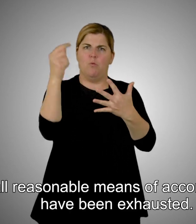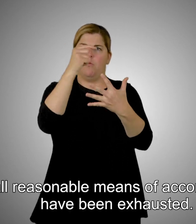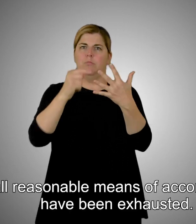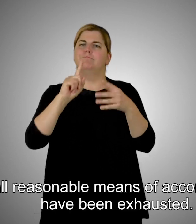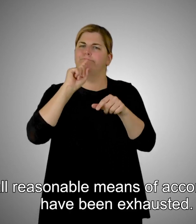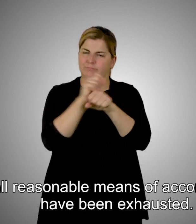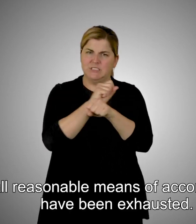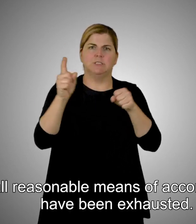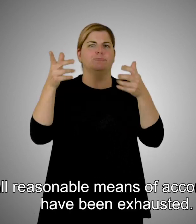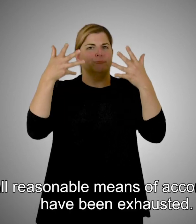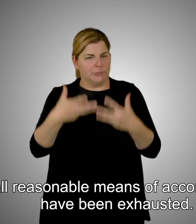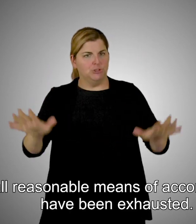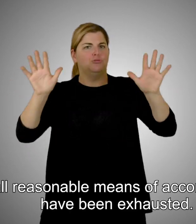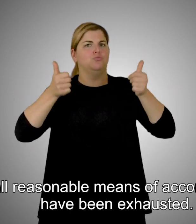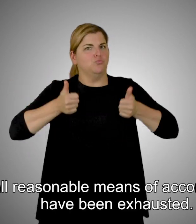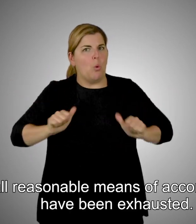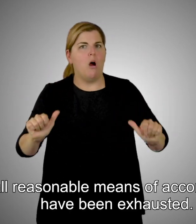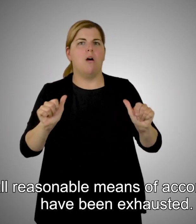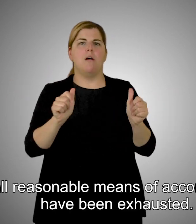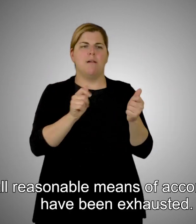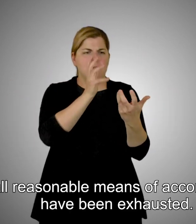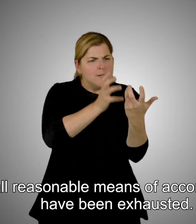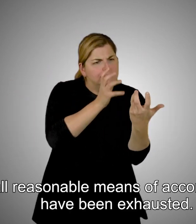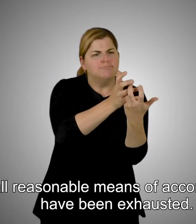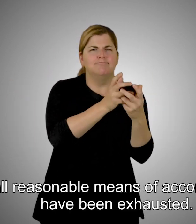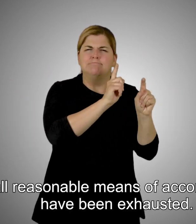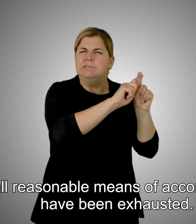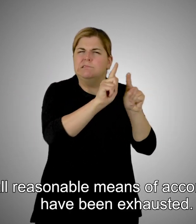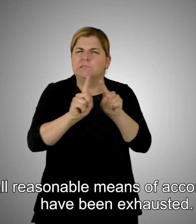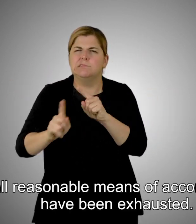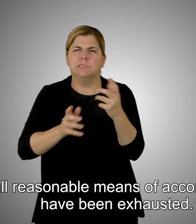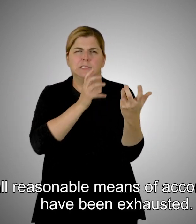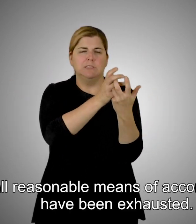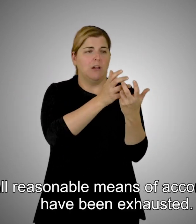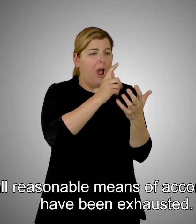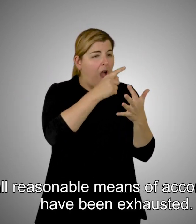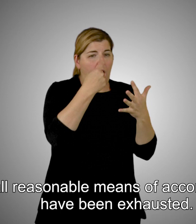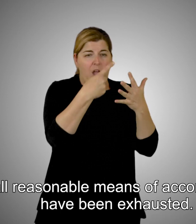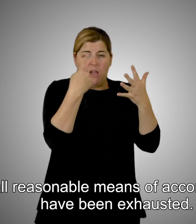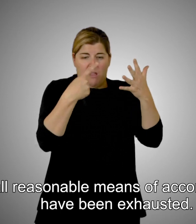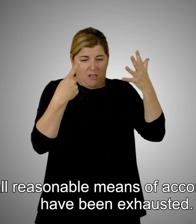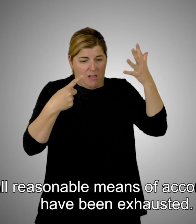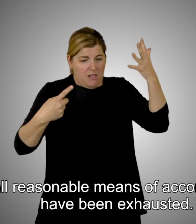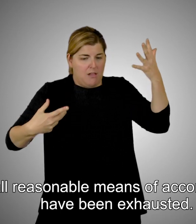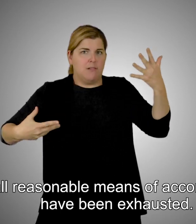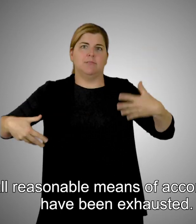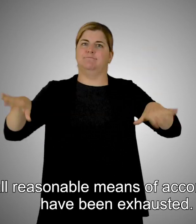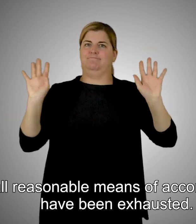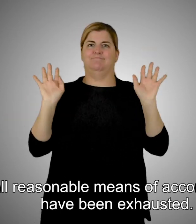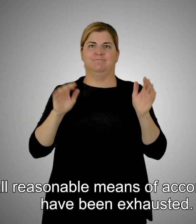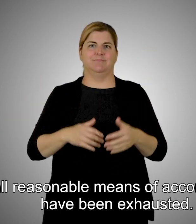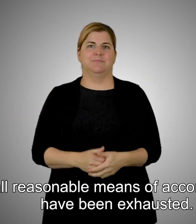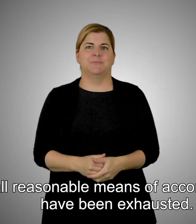that all reasonable means of accommodation have been exhausted.